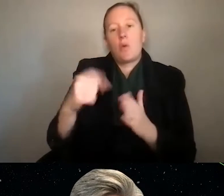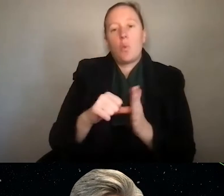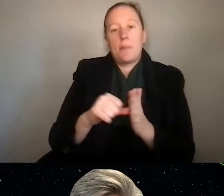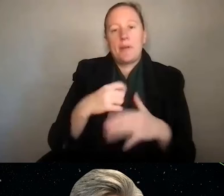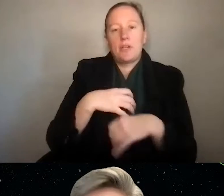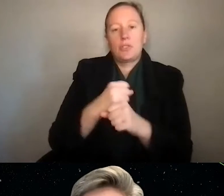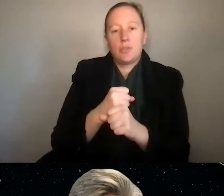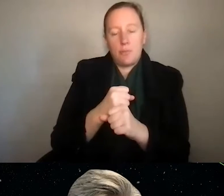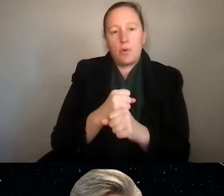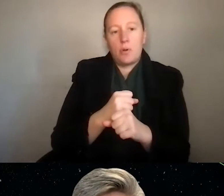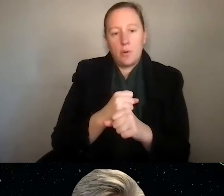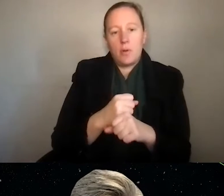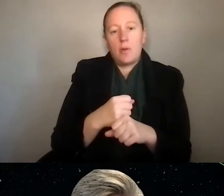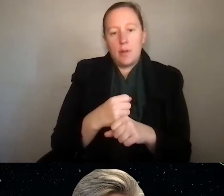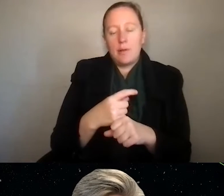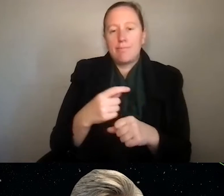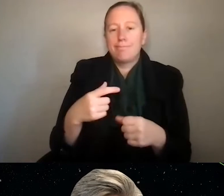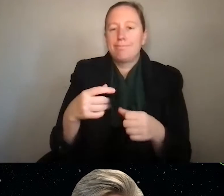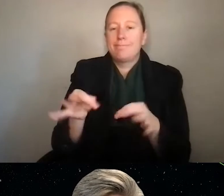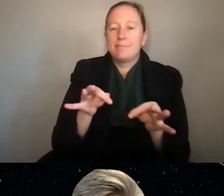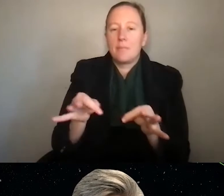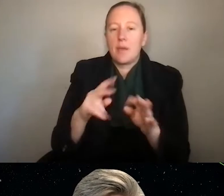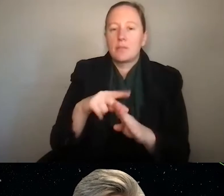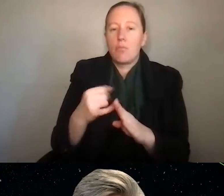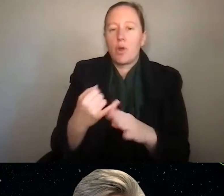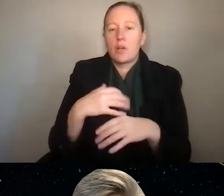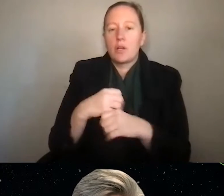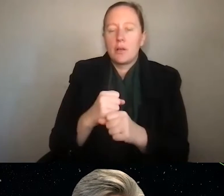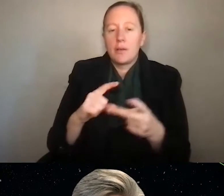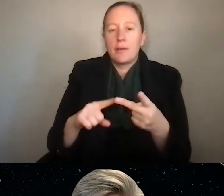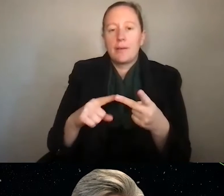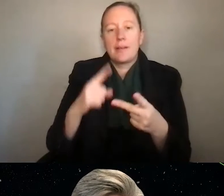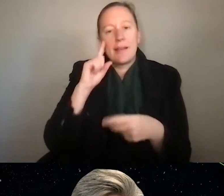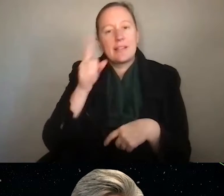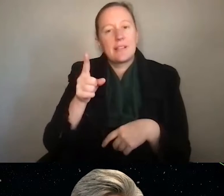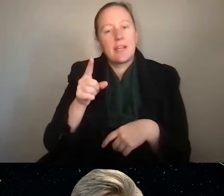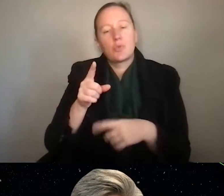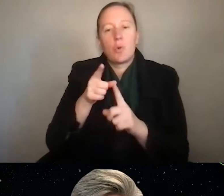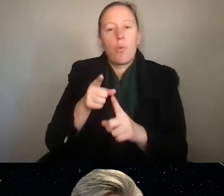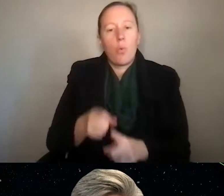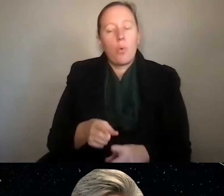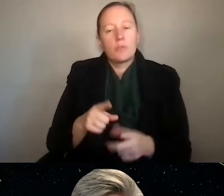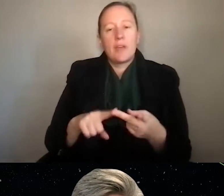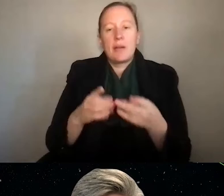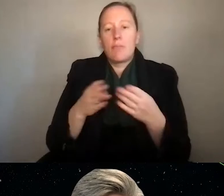which encompasses your project summary as well as what the intellectual merits are and the broader impacts, so that will help